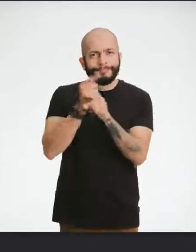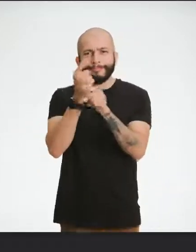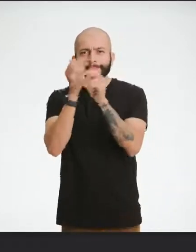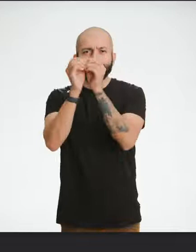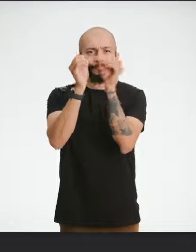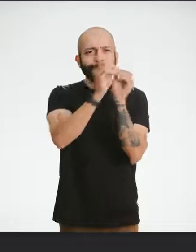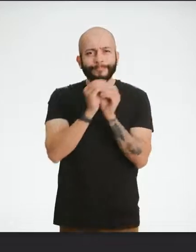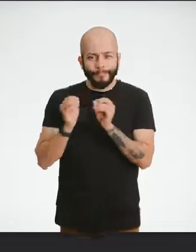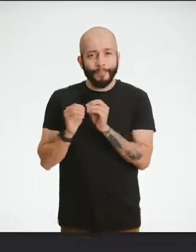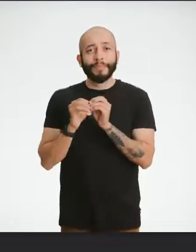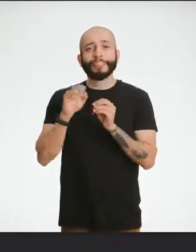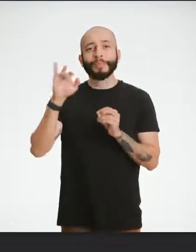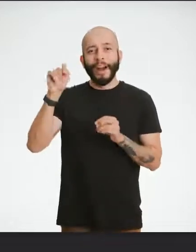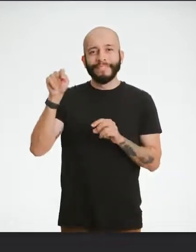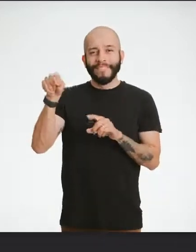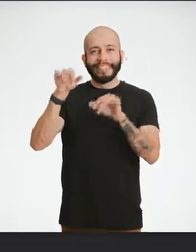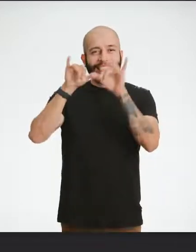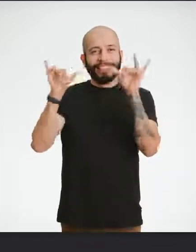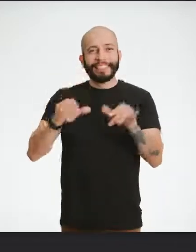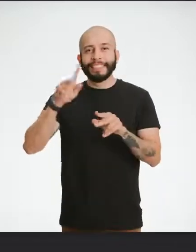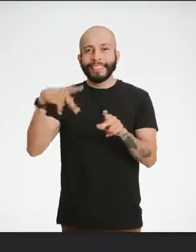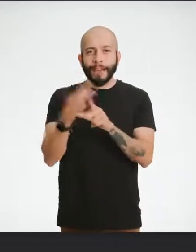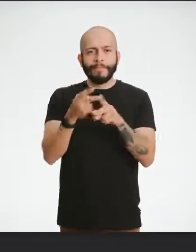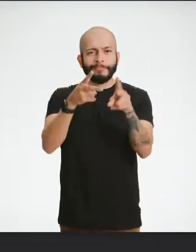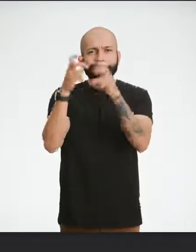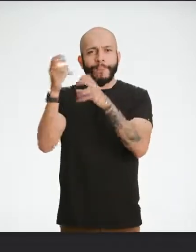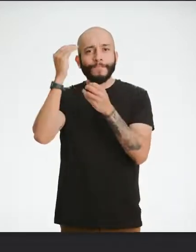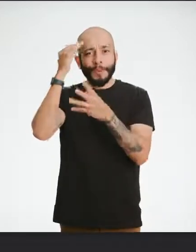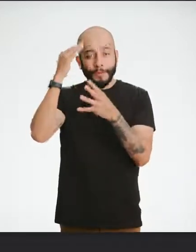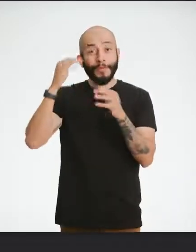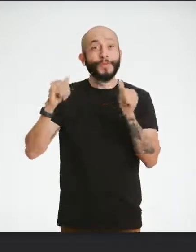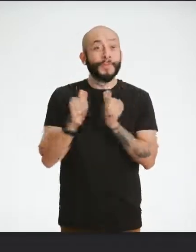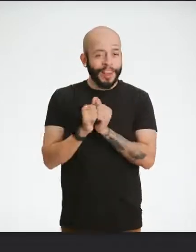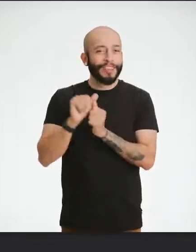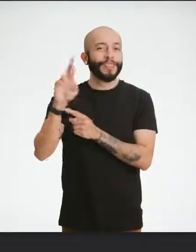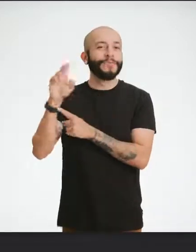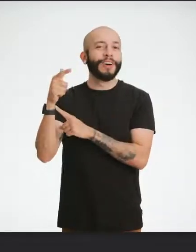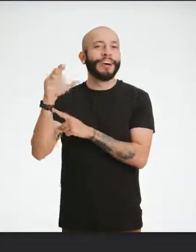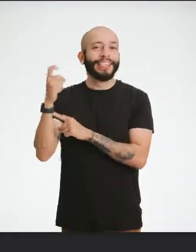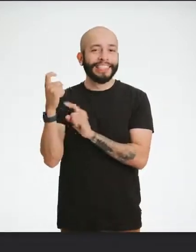And they unlock the power of Swift's type system when you're extracting information with a regular expression.